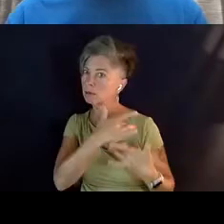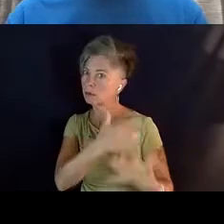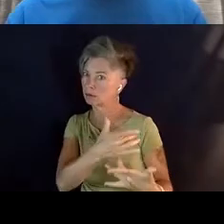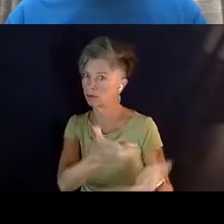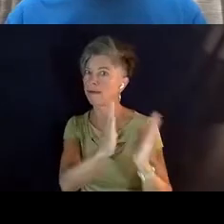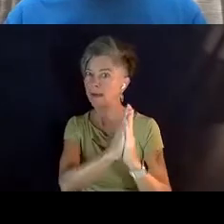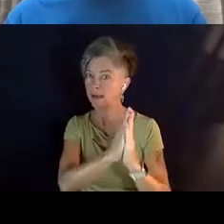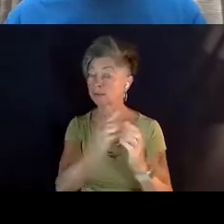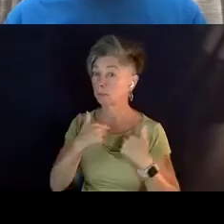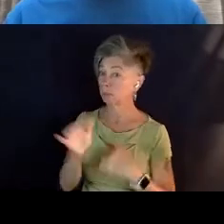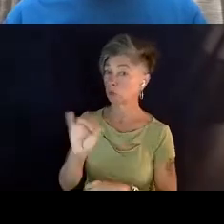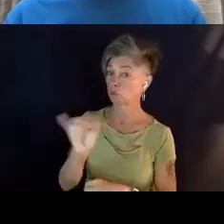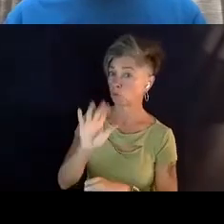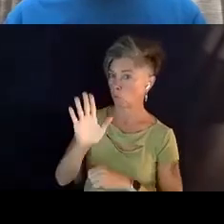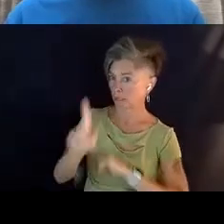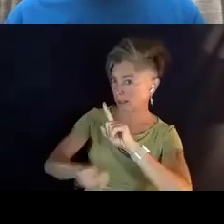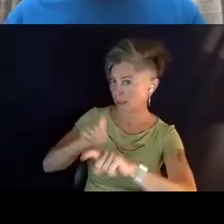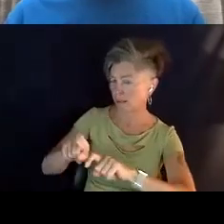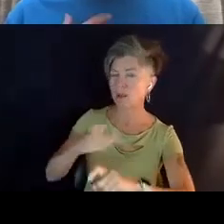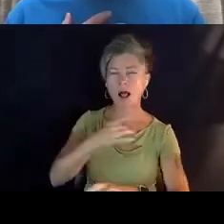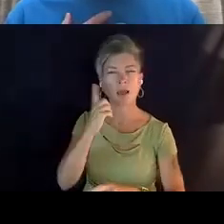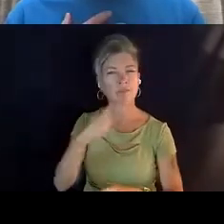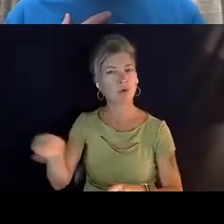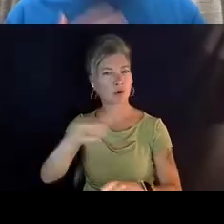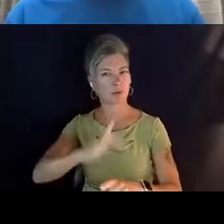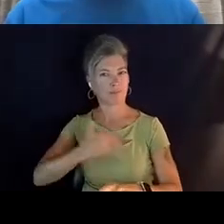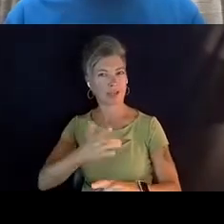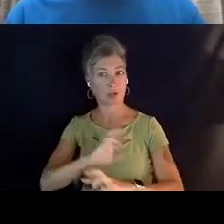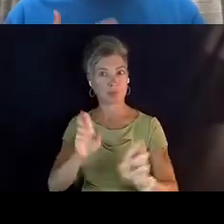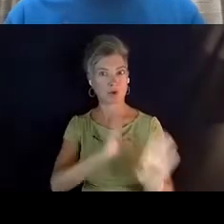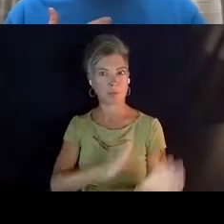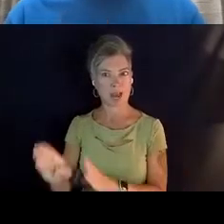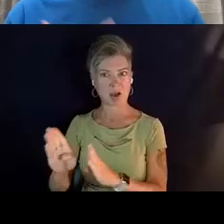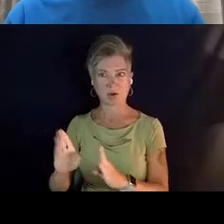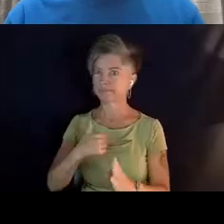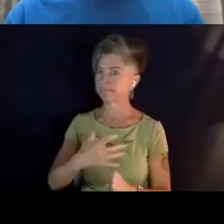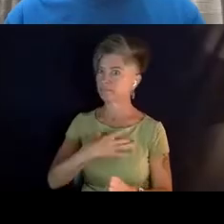And so I like people to be prepared. I, for one, I'm someone who likes to be prepared, especially if I'm in a situation